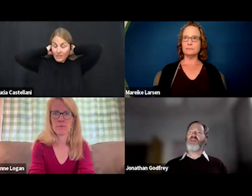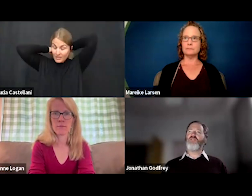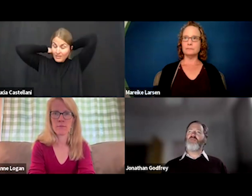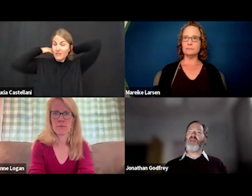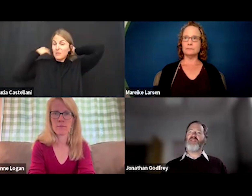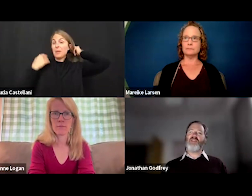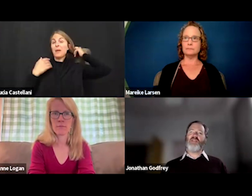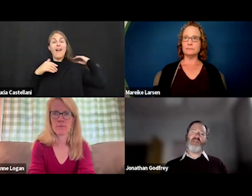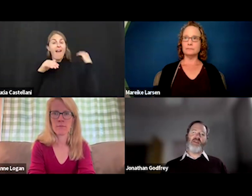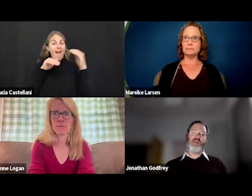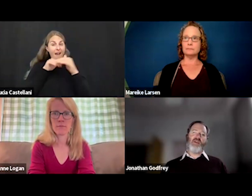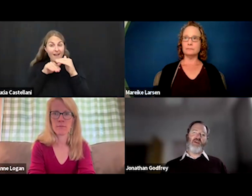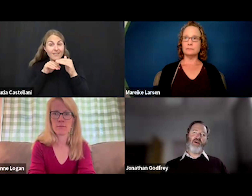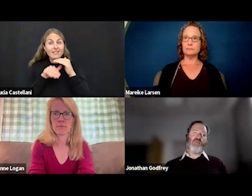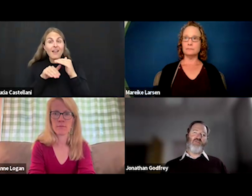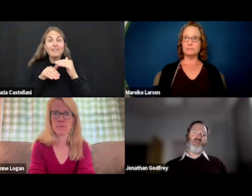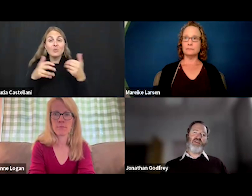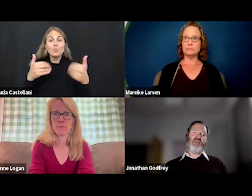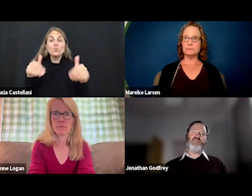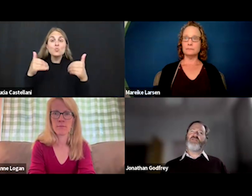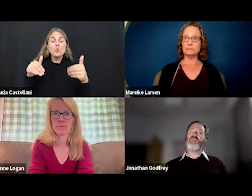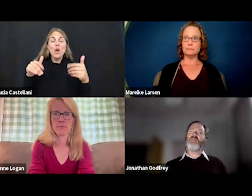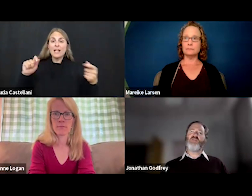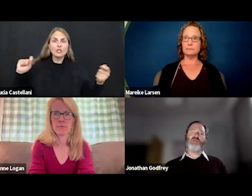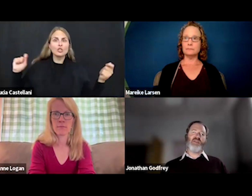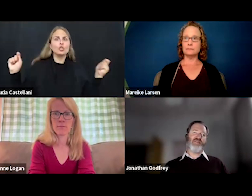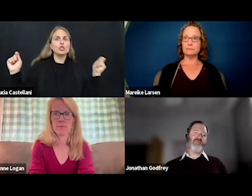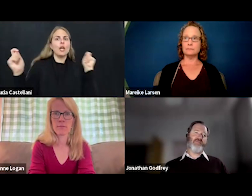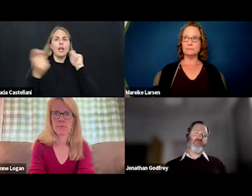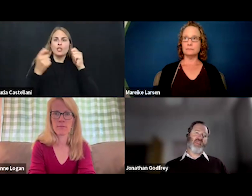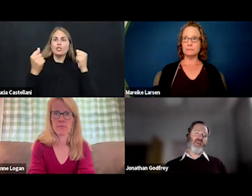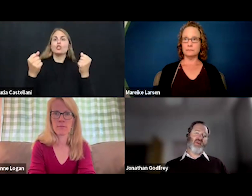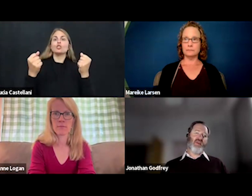dramatically over the years in between.